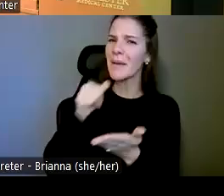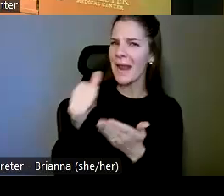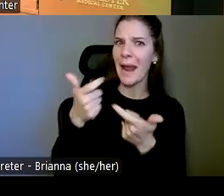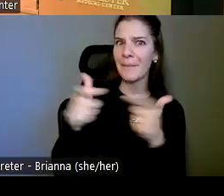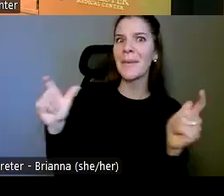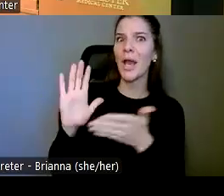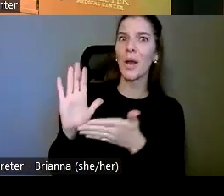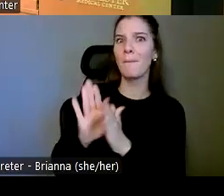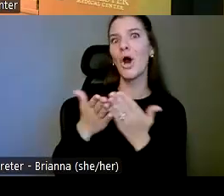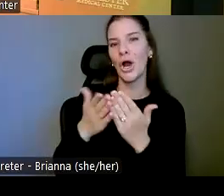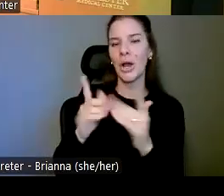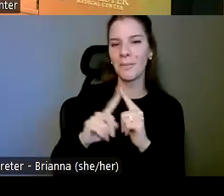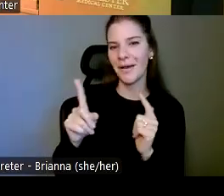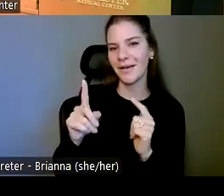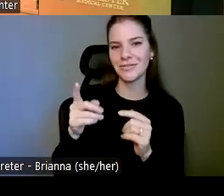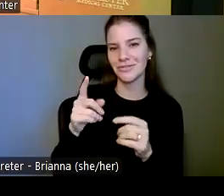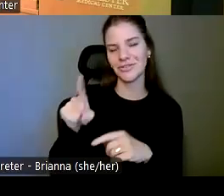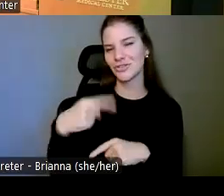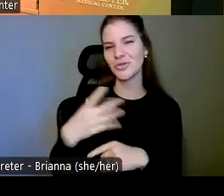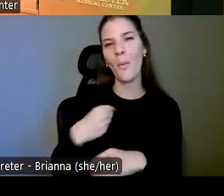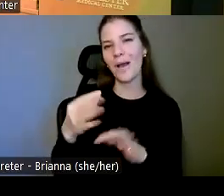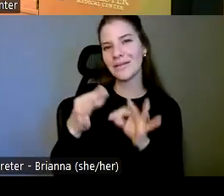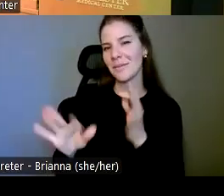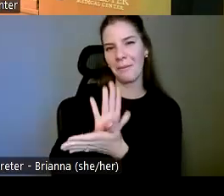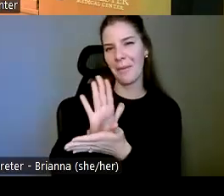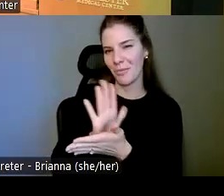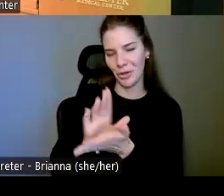That's right. Well, on behalf of our department and our community, I know you're visiting a couple